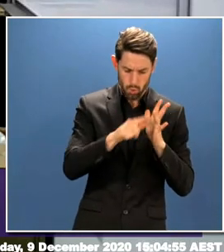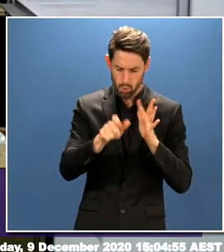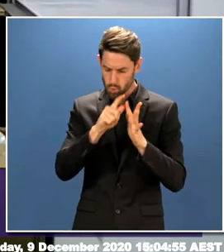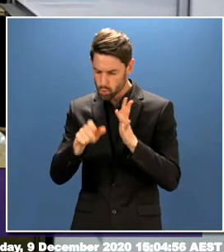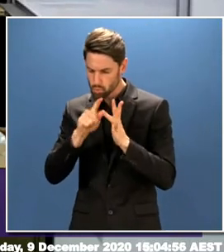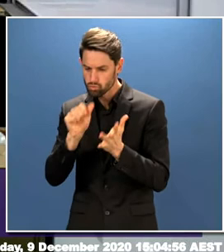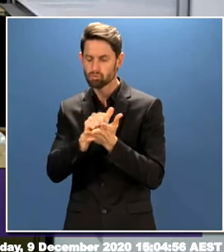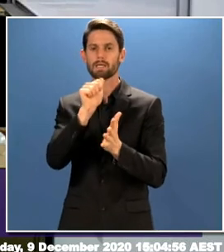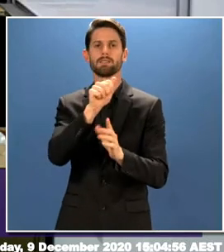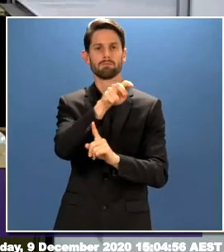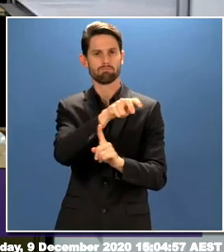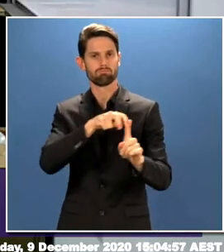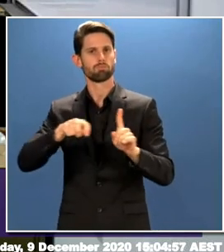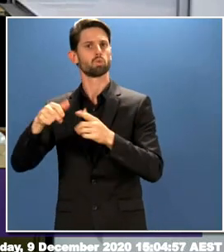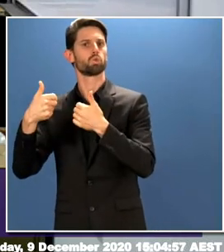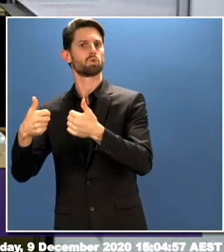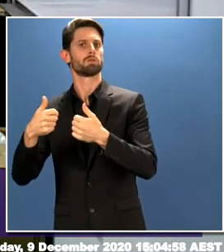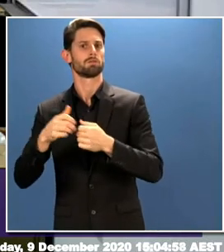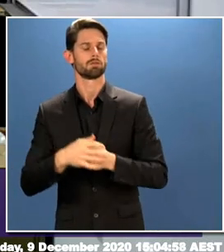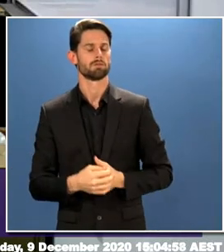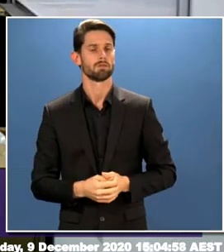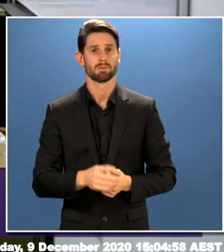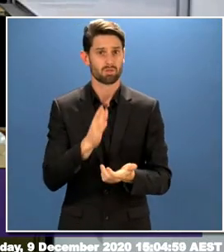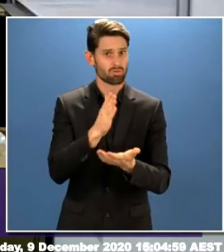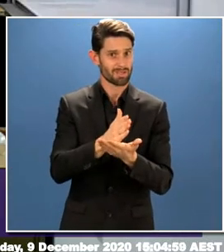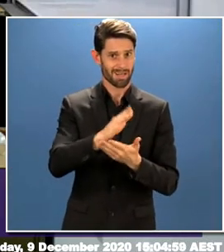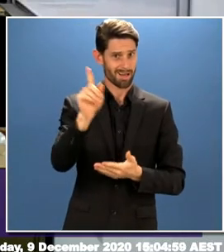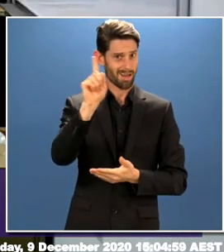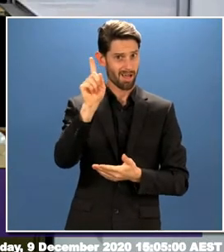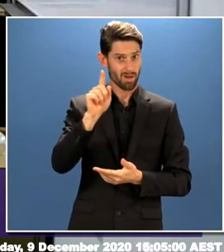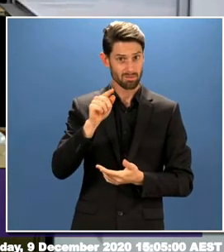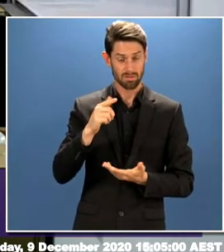environment, we are in a post-industrial economy where knowledge and service industries are key, you know.